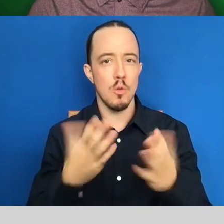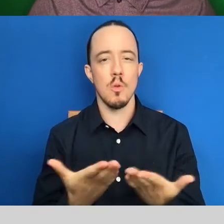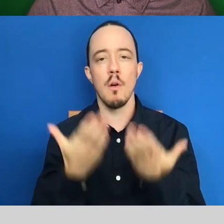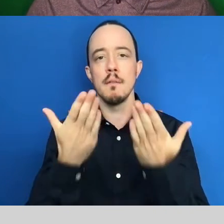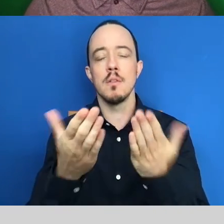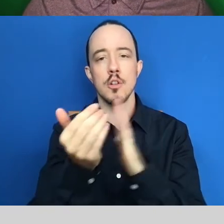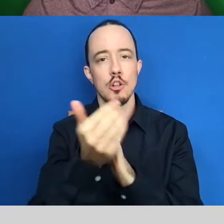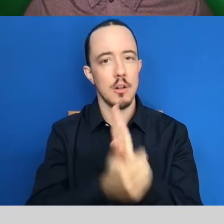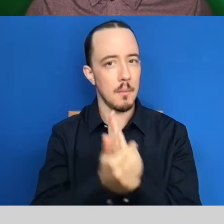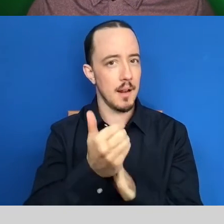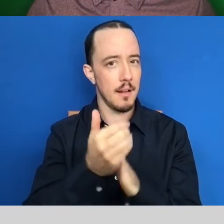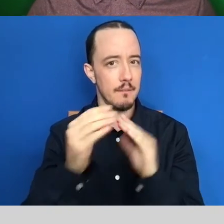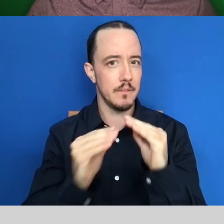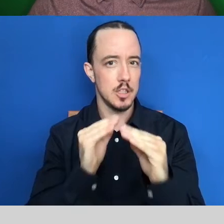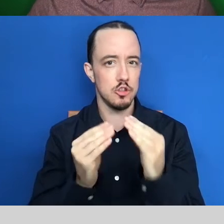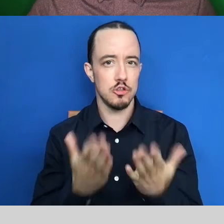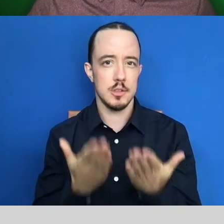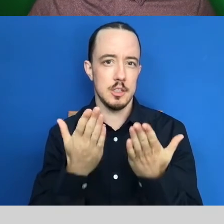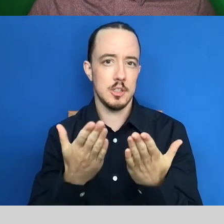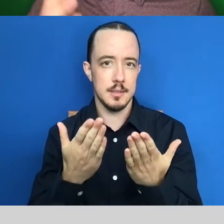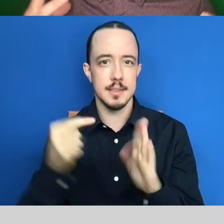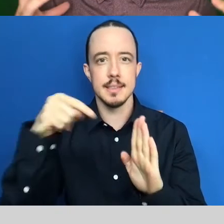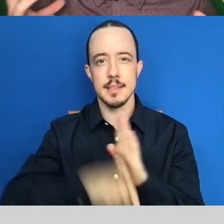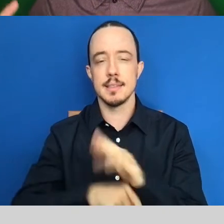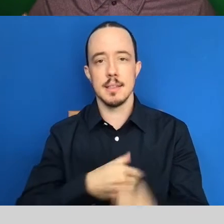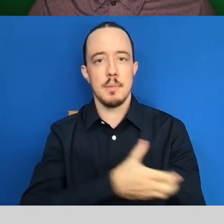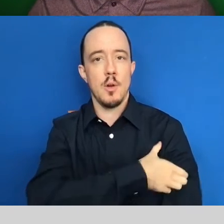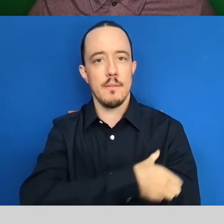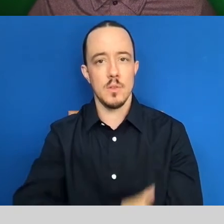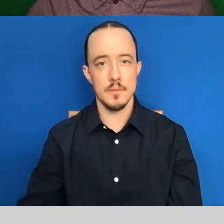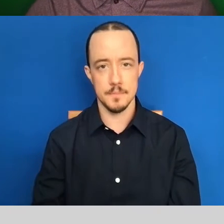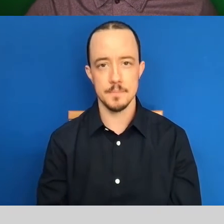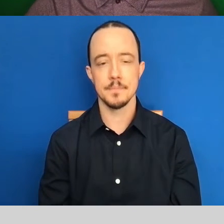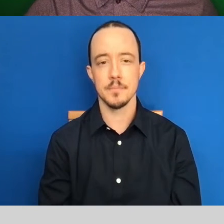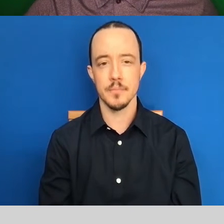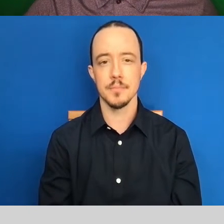or to offer an automated fixed suggestion. It's actually intensely powerful.